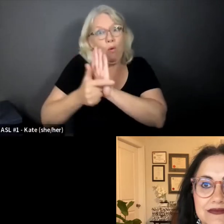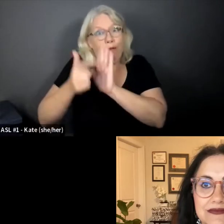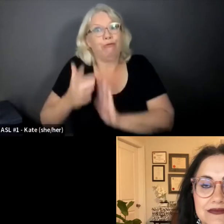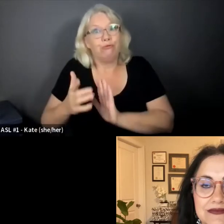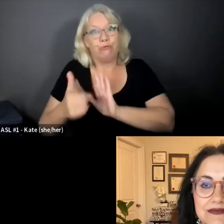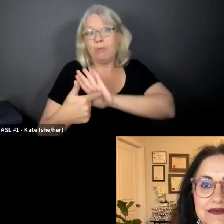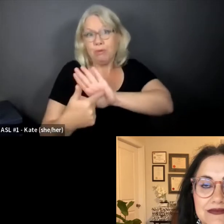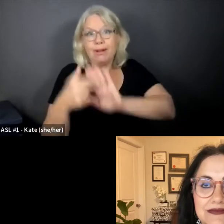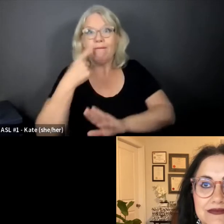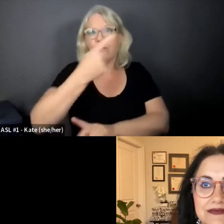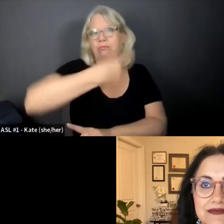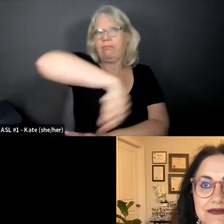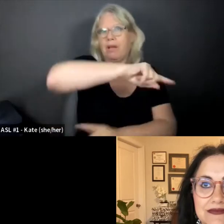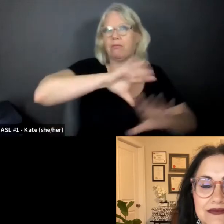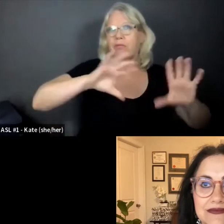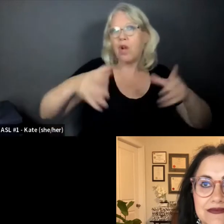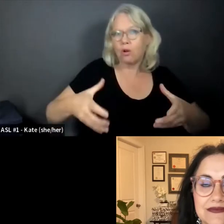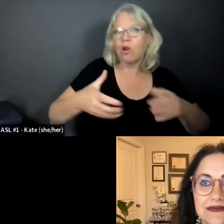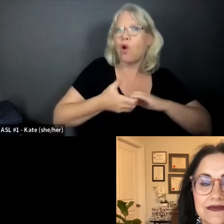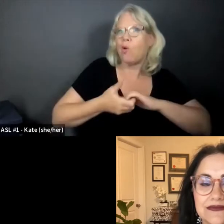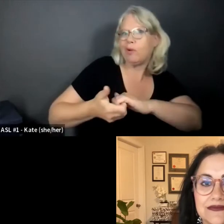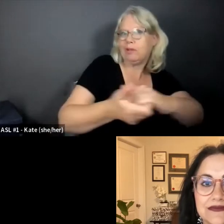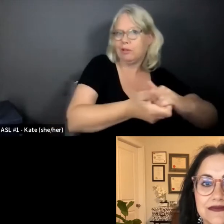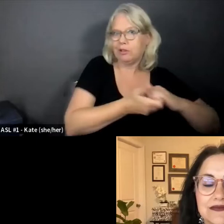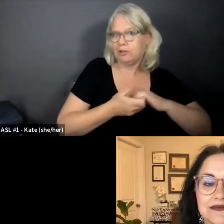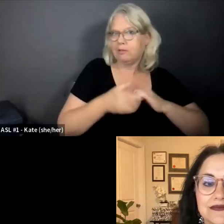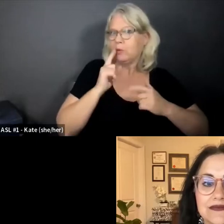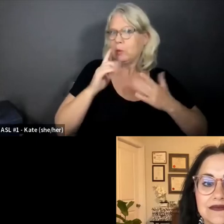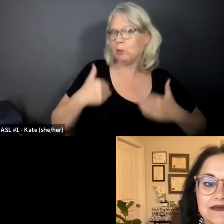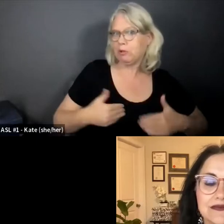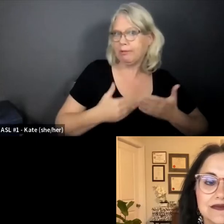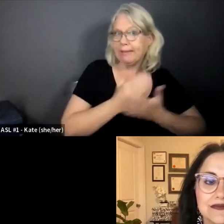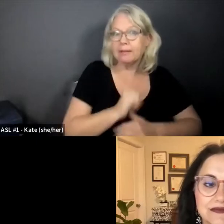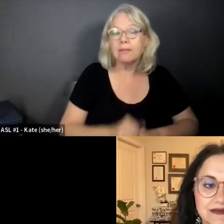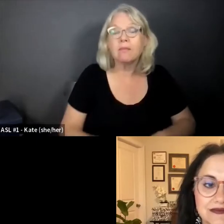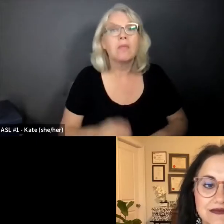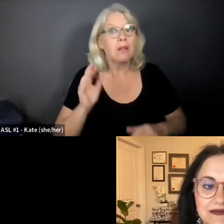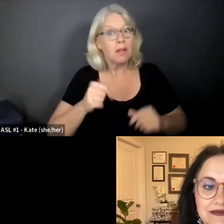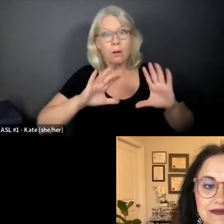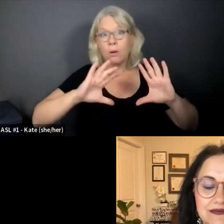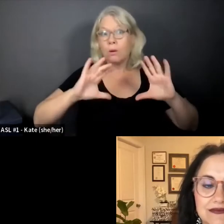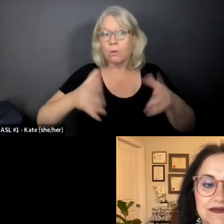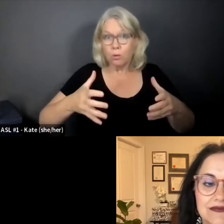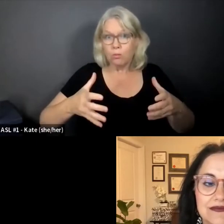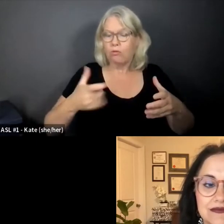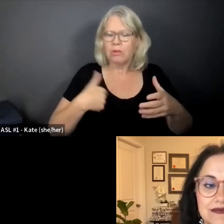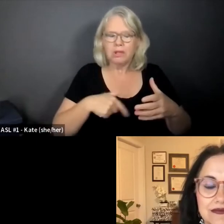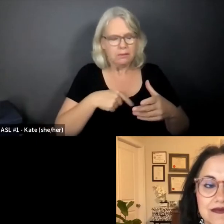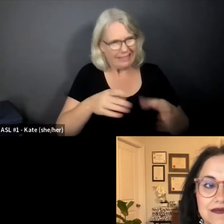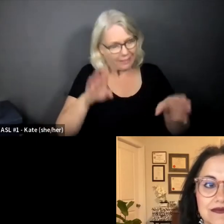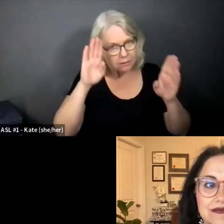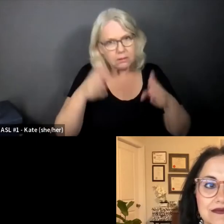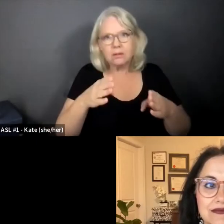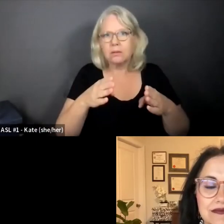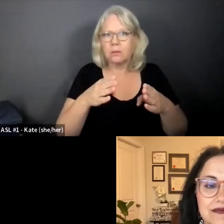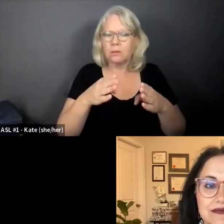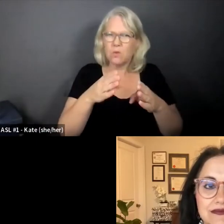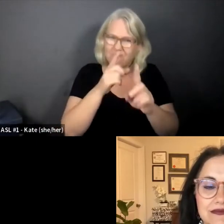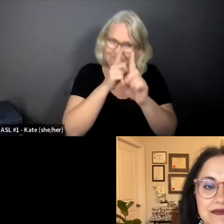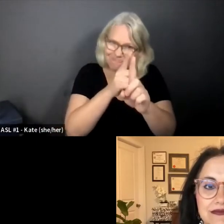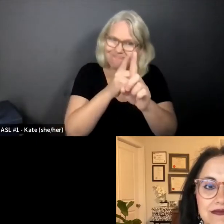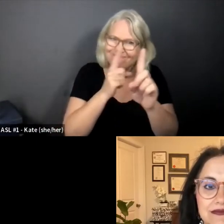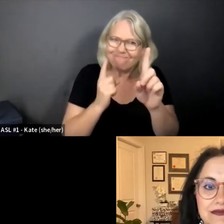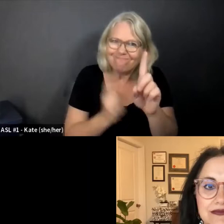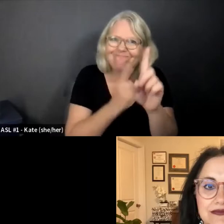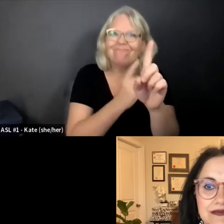THAT COALITION REALLY WORKED EXCLUSIVELY IN TRYING TO FOCUS IN ACHIEVING AMENDMENTS TO